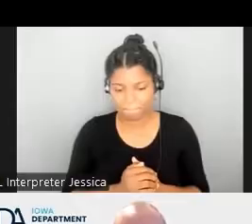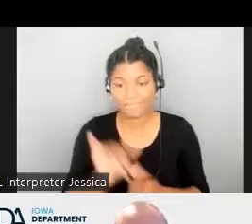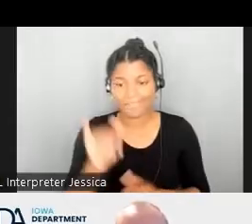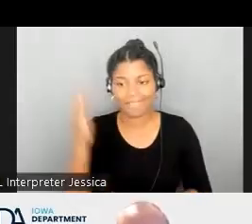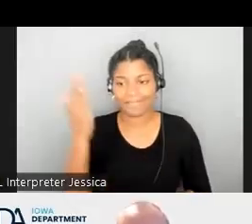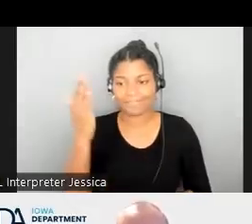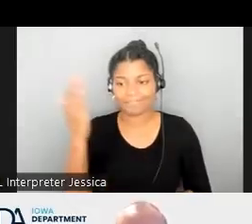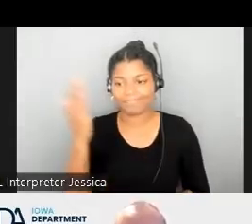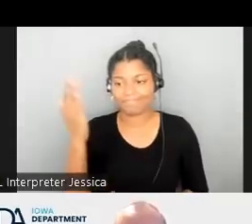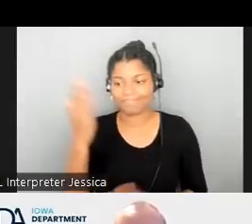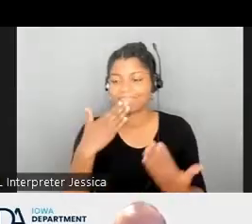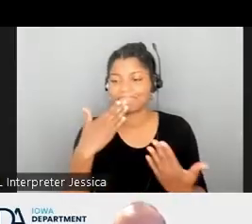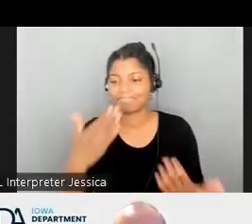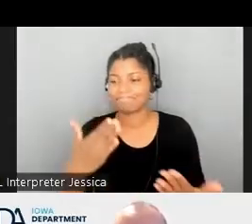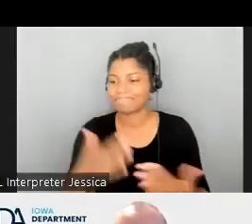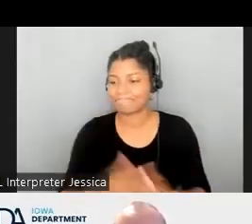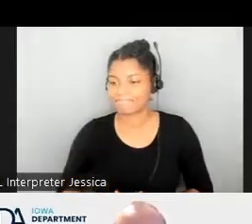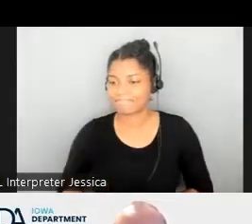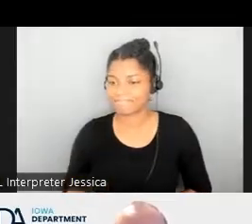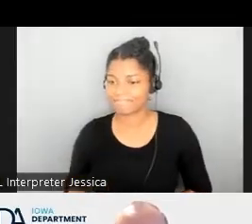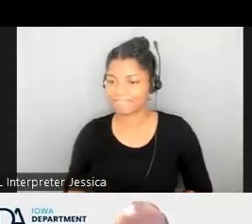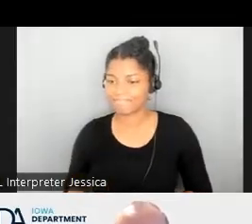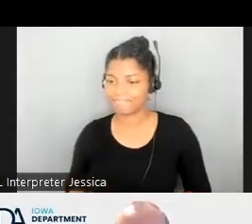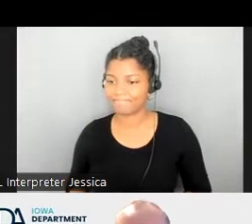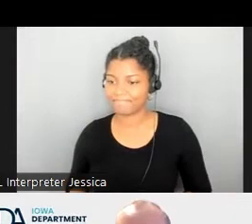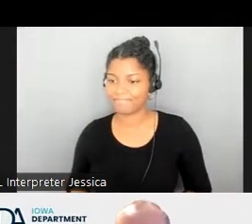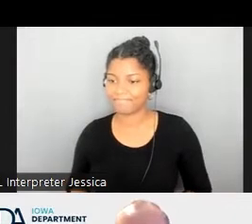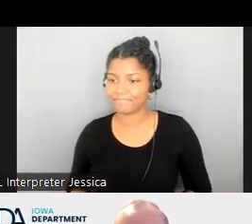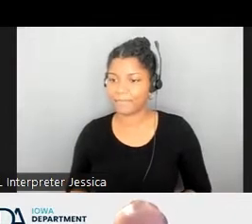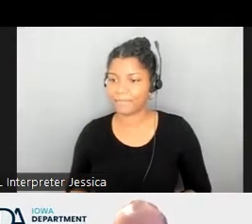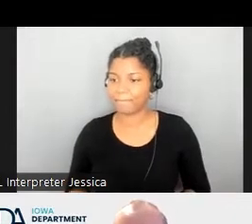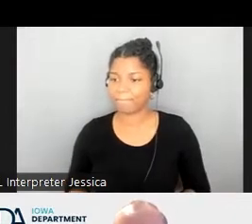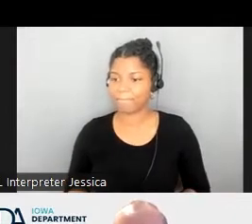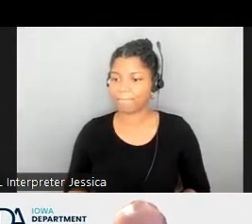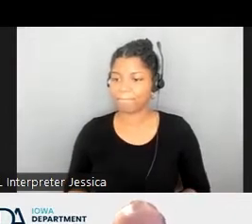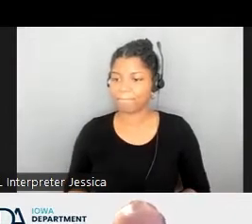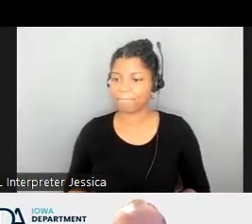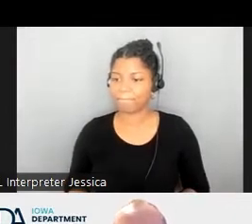I guess we would like to maybe start to answer….